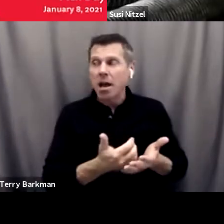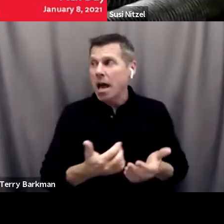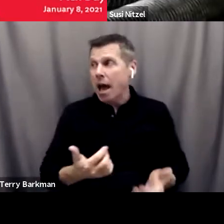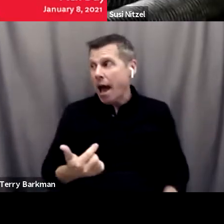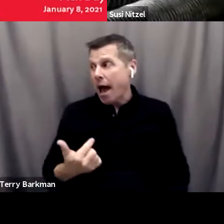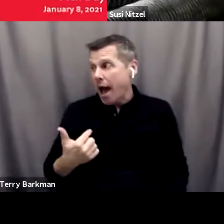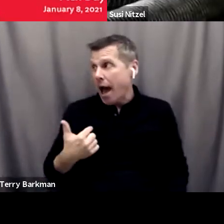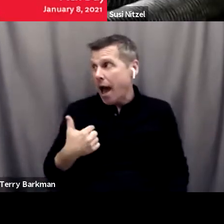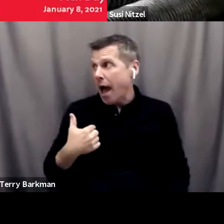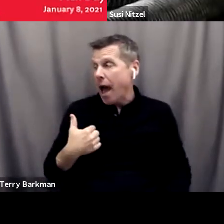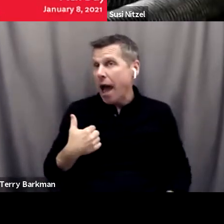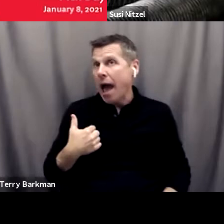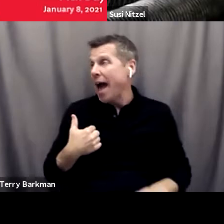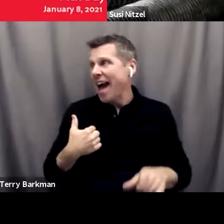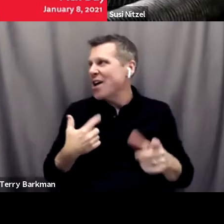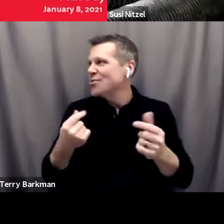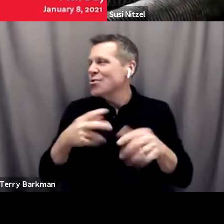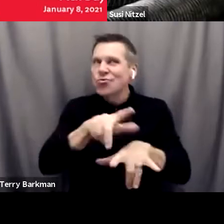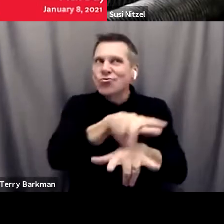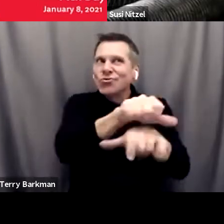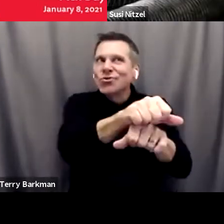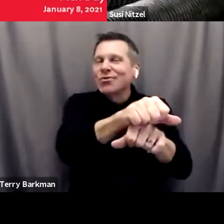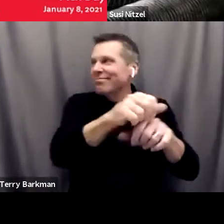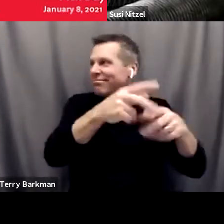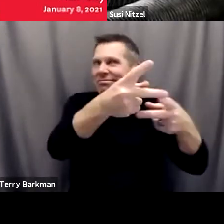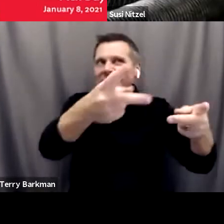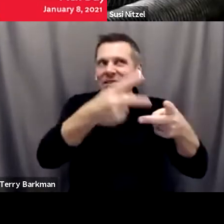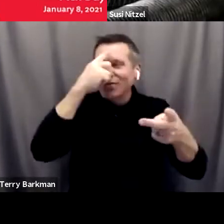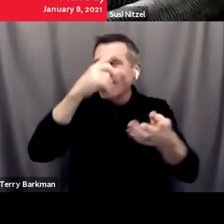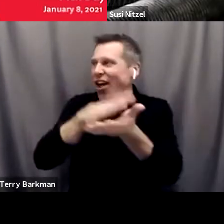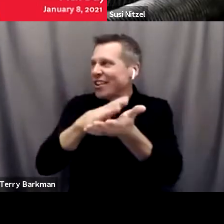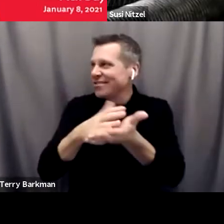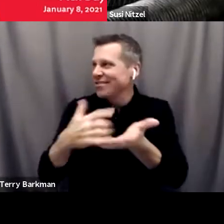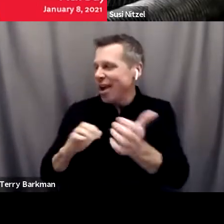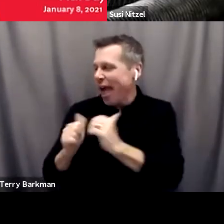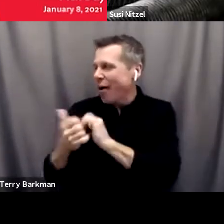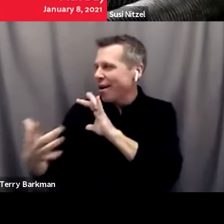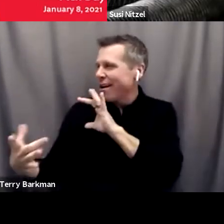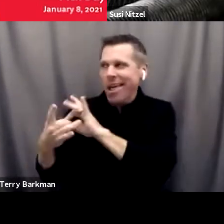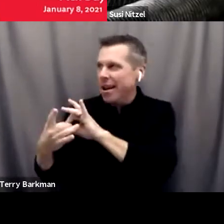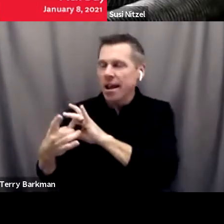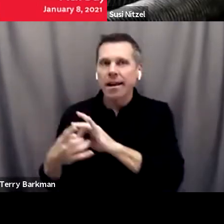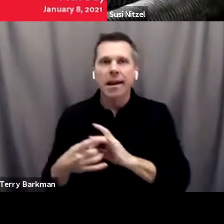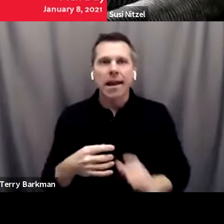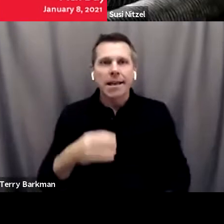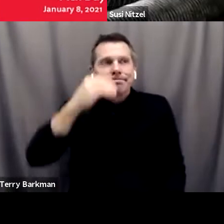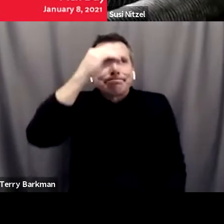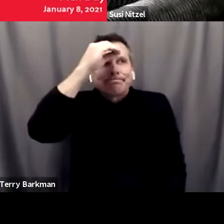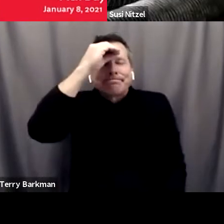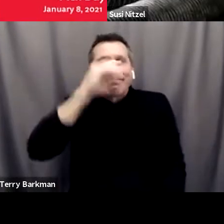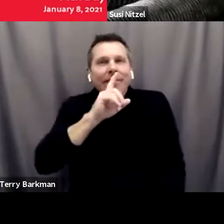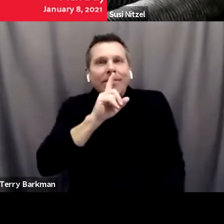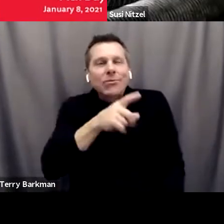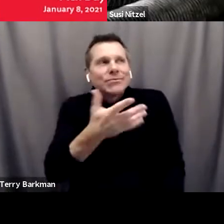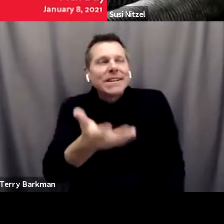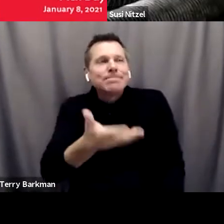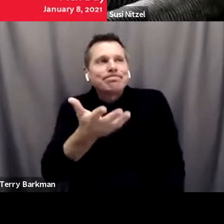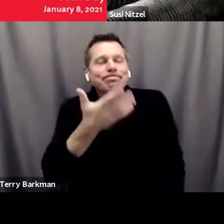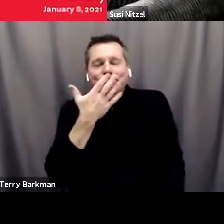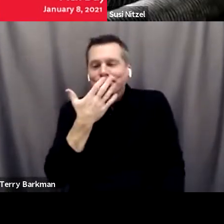facilities for the college, what's my role in that? And I don't know the answer to that. So I do know a lot about good Guided Pathways as